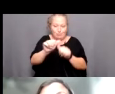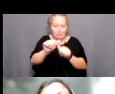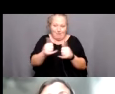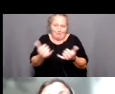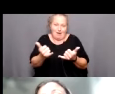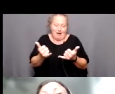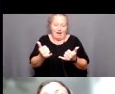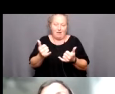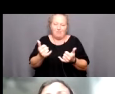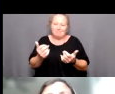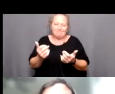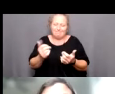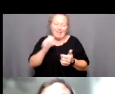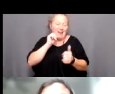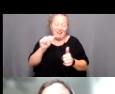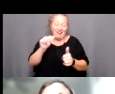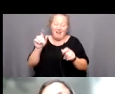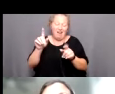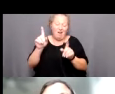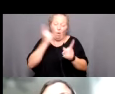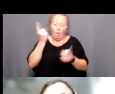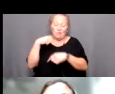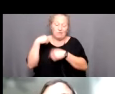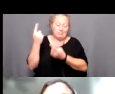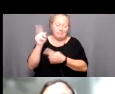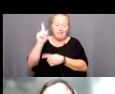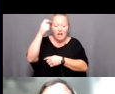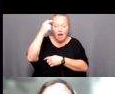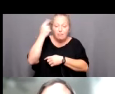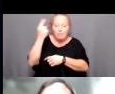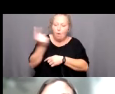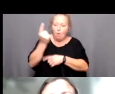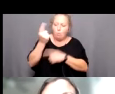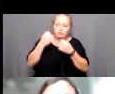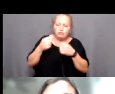that hasn't always been the case. Government has always tried to do this work